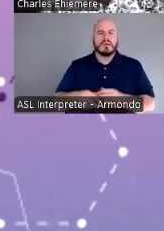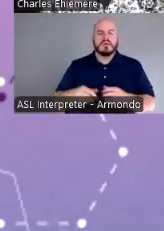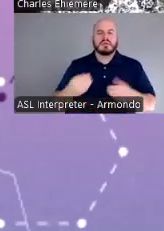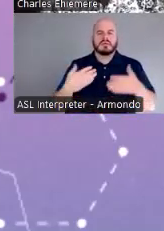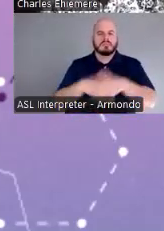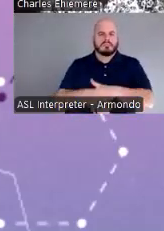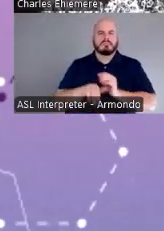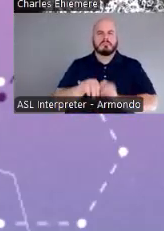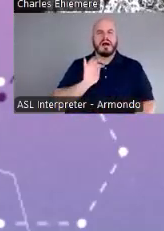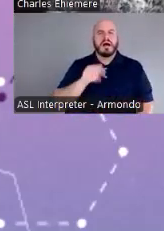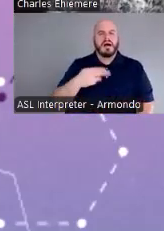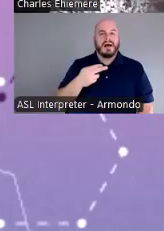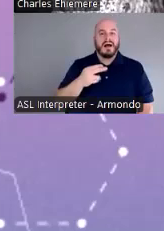with.